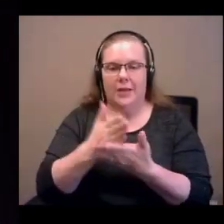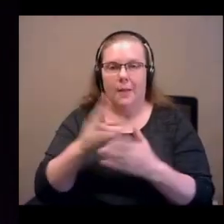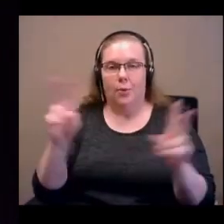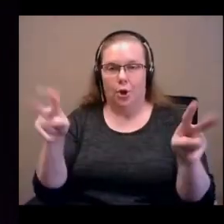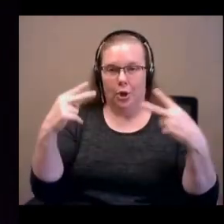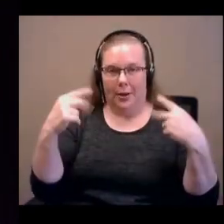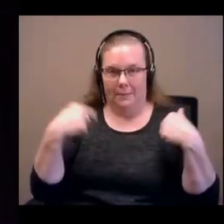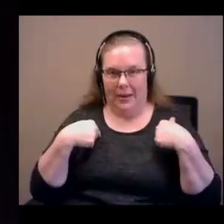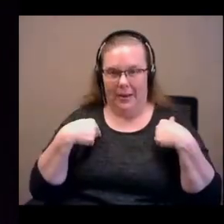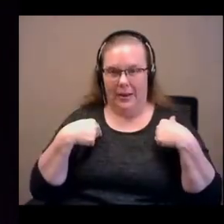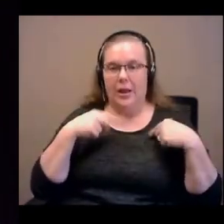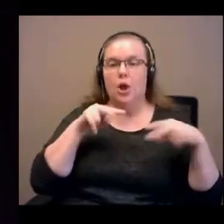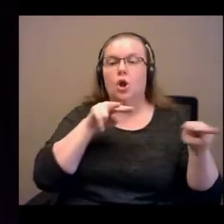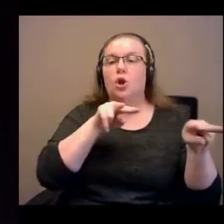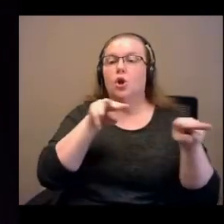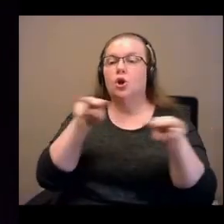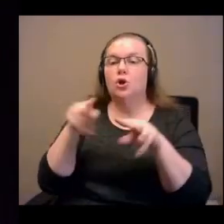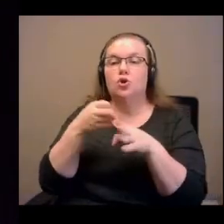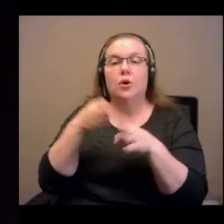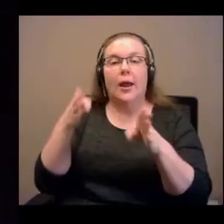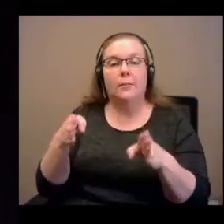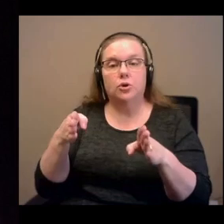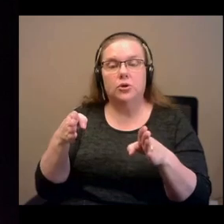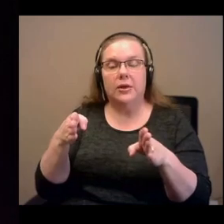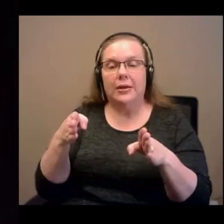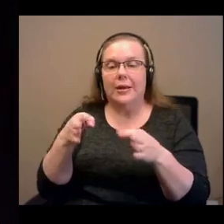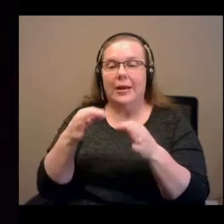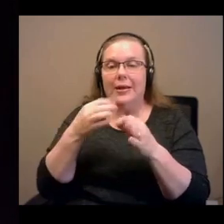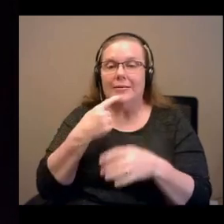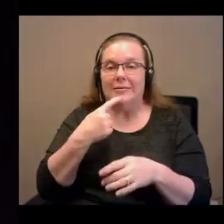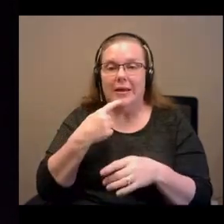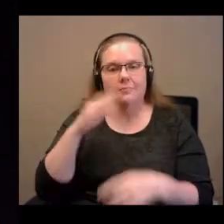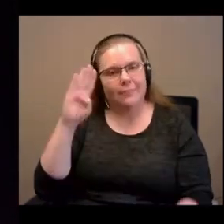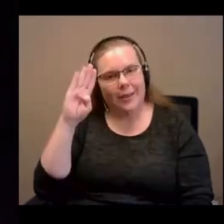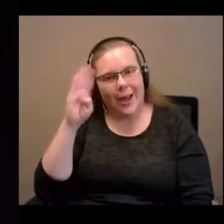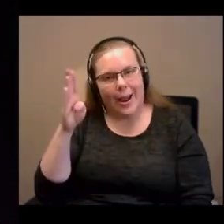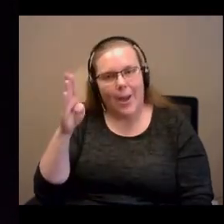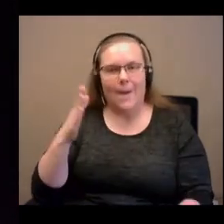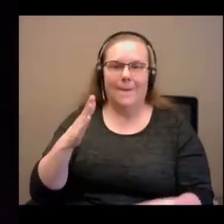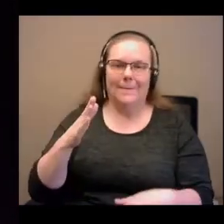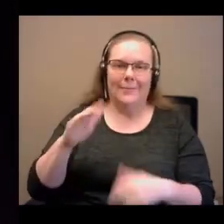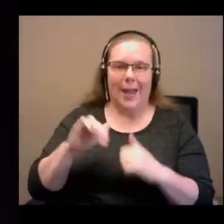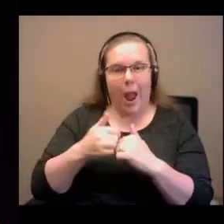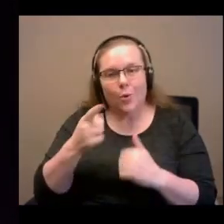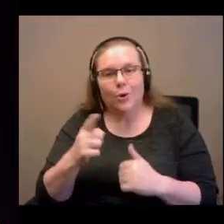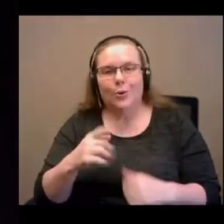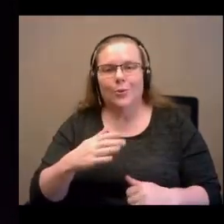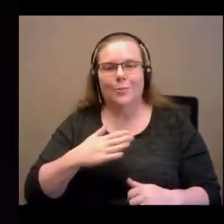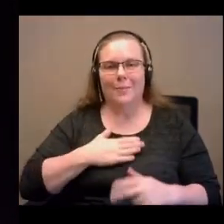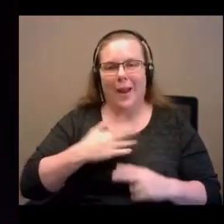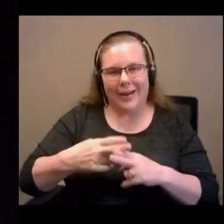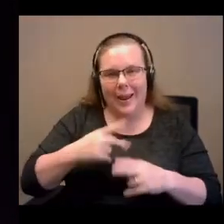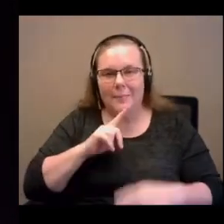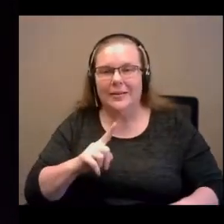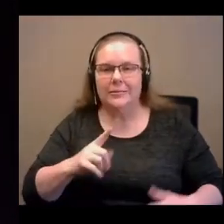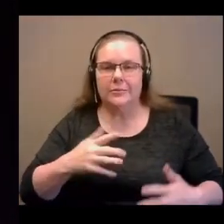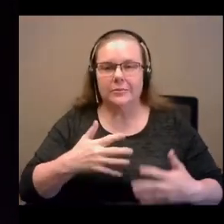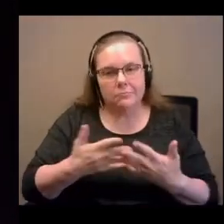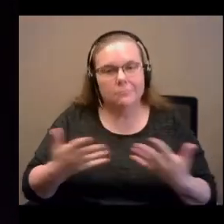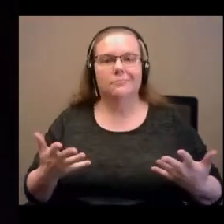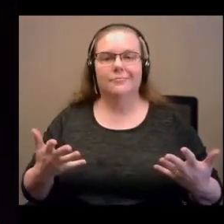your neighbors and say this very simple thing. Hello. How are you? My name is…